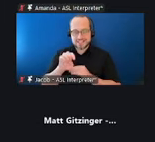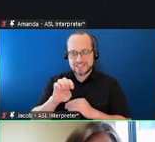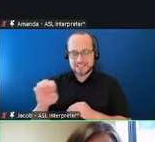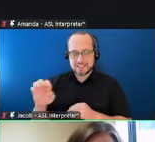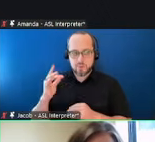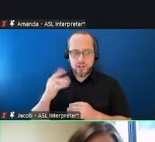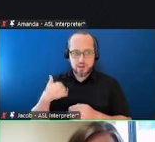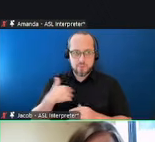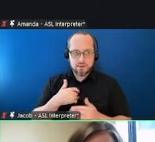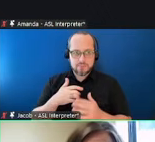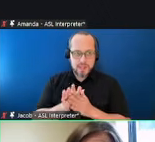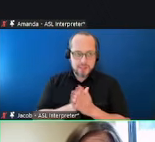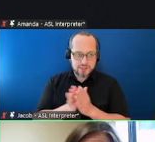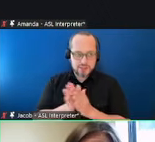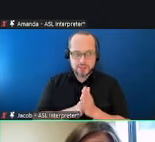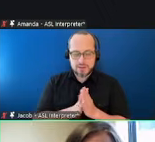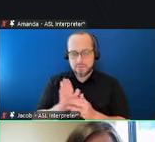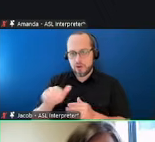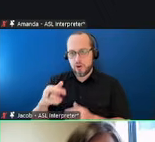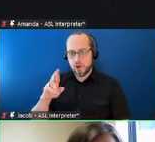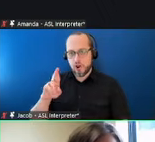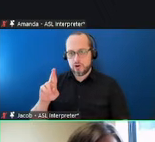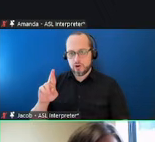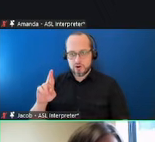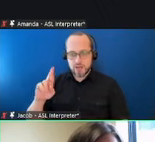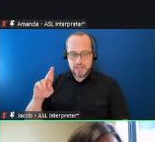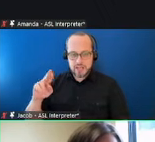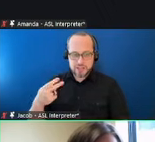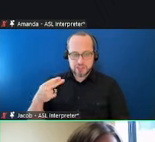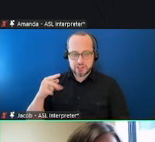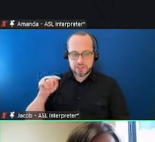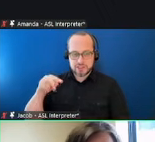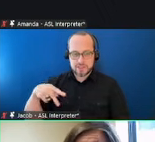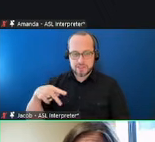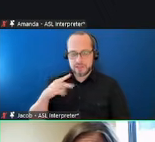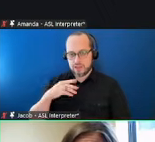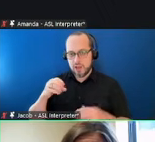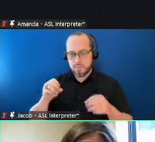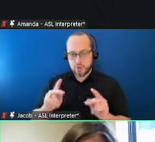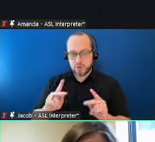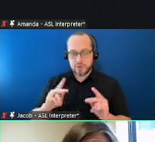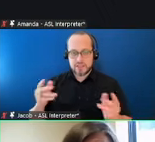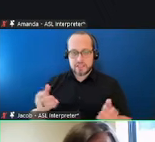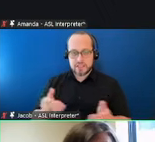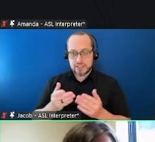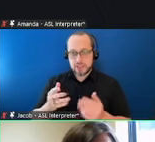passionate about um RHTP and the opportunities. So, in reason six, you're never really alone